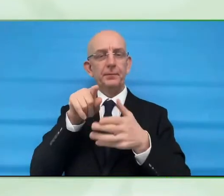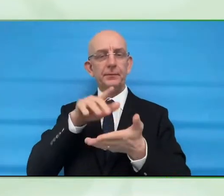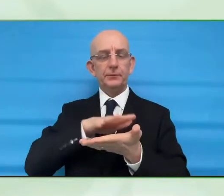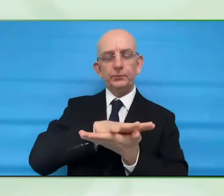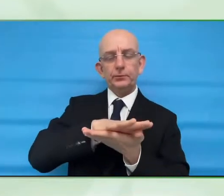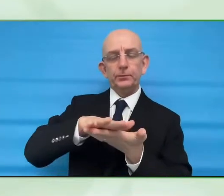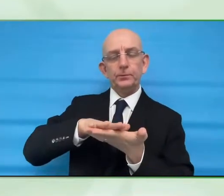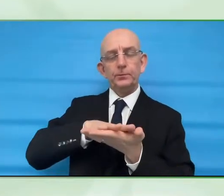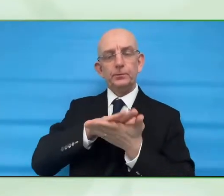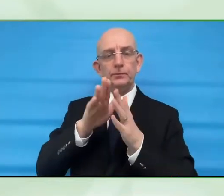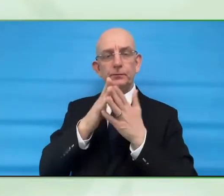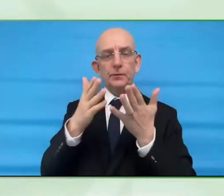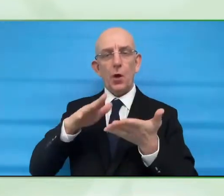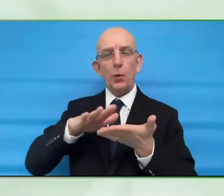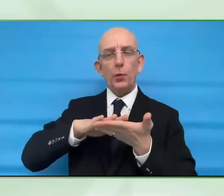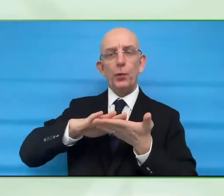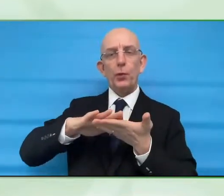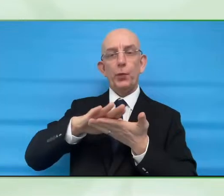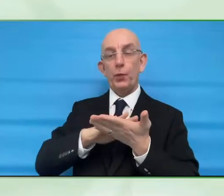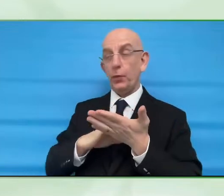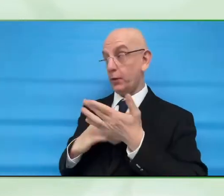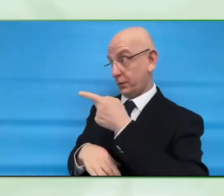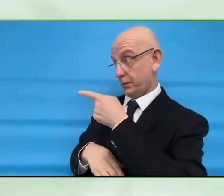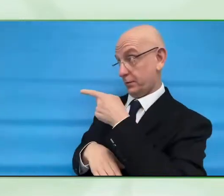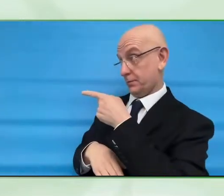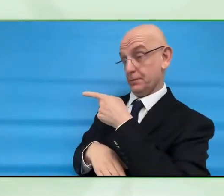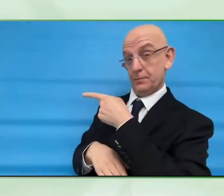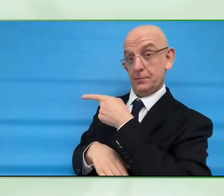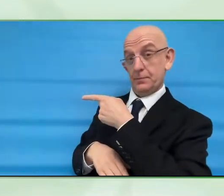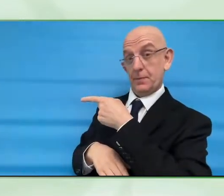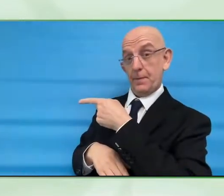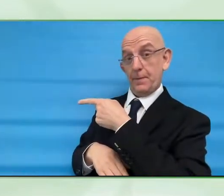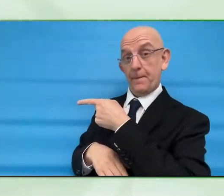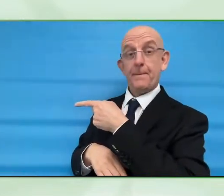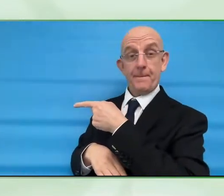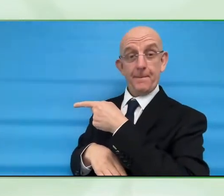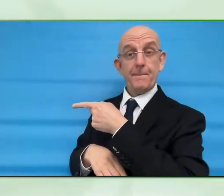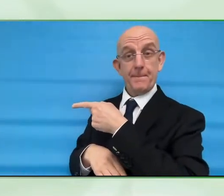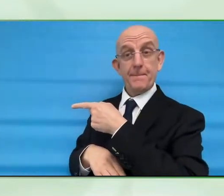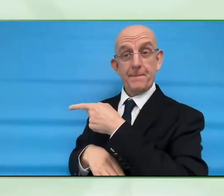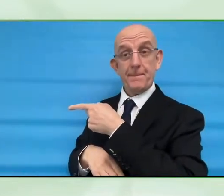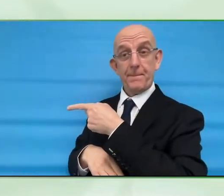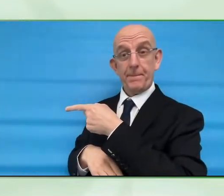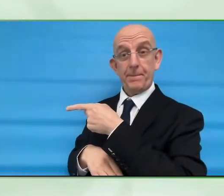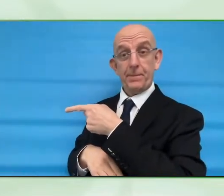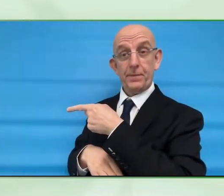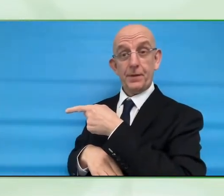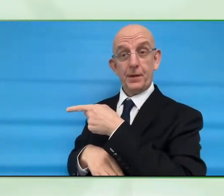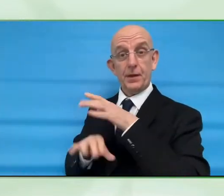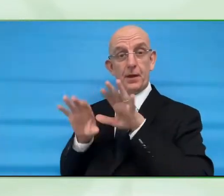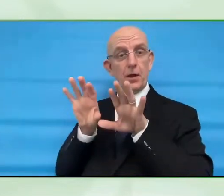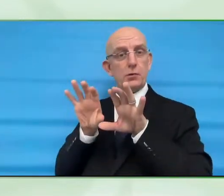the heart.